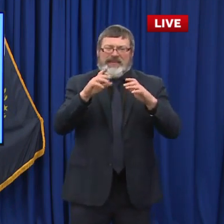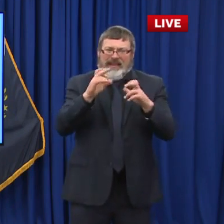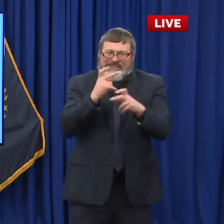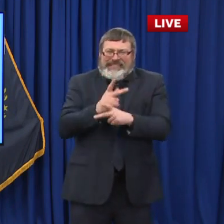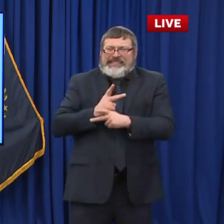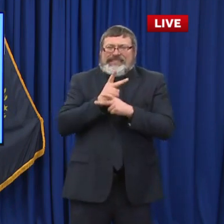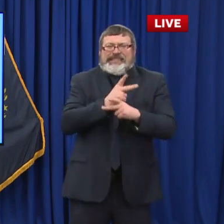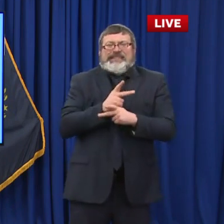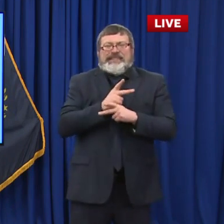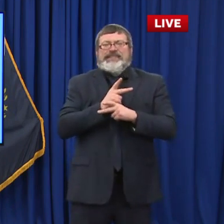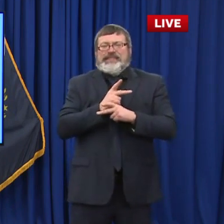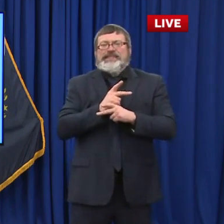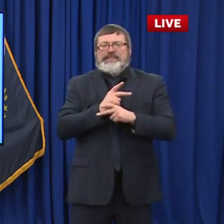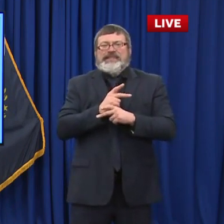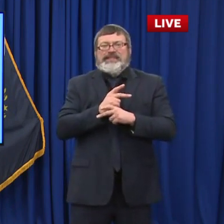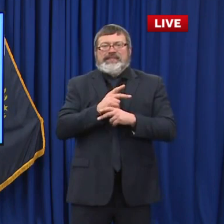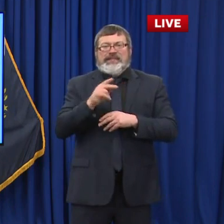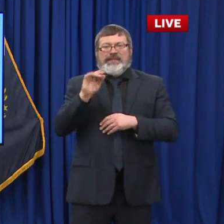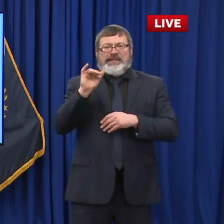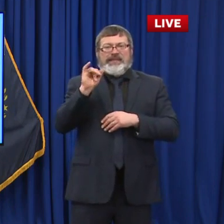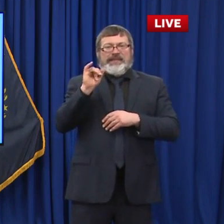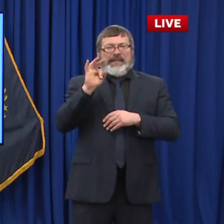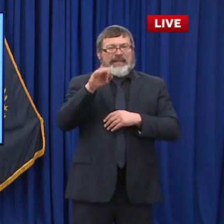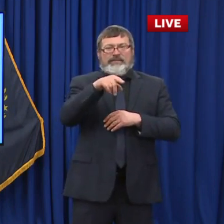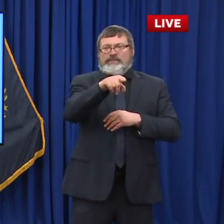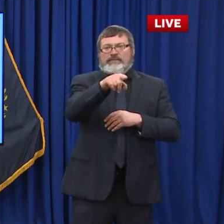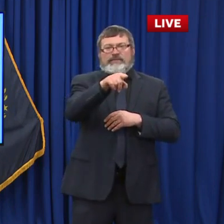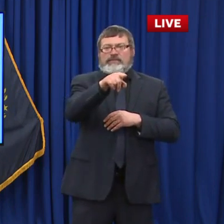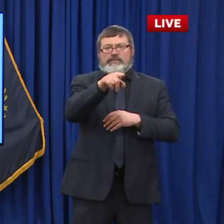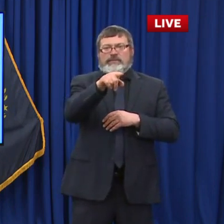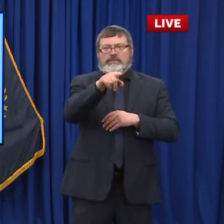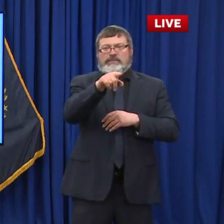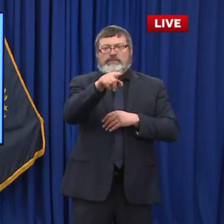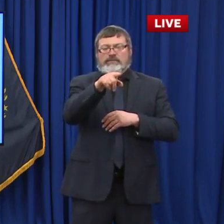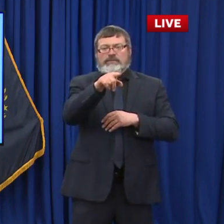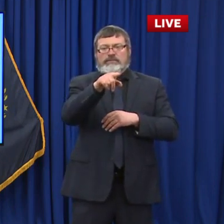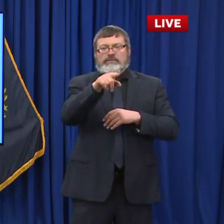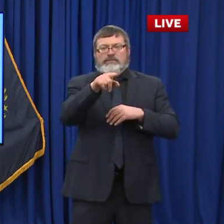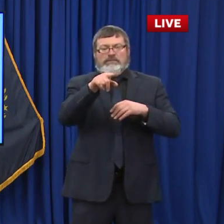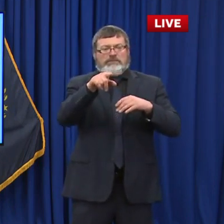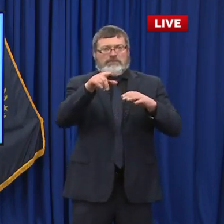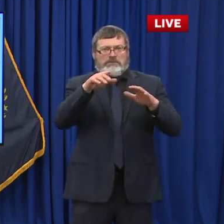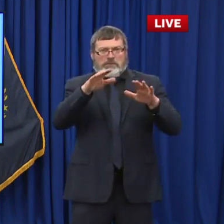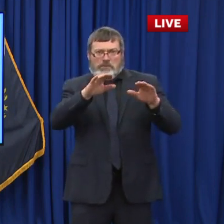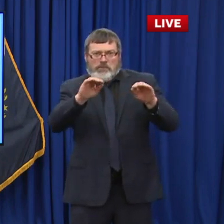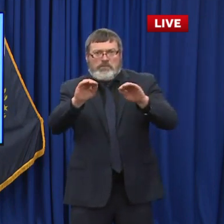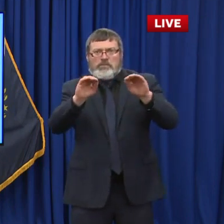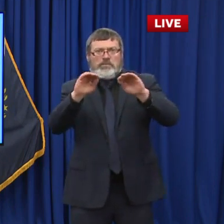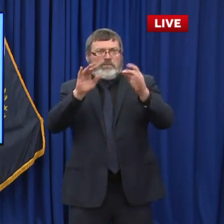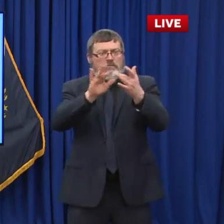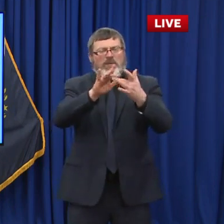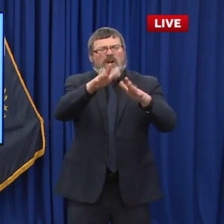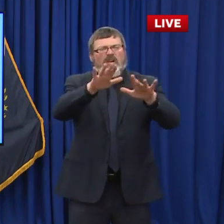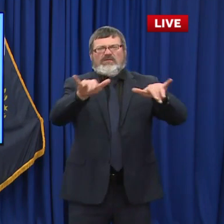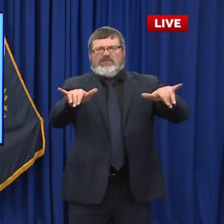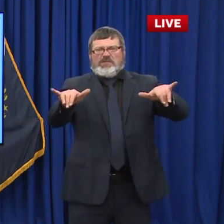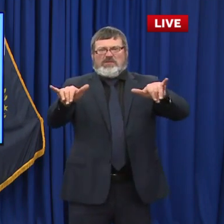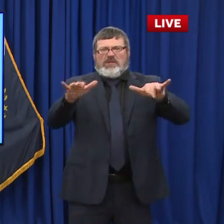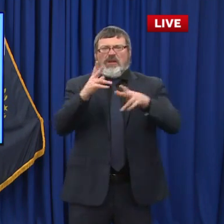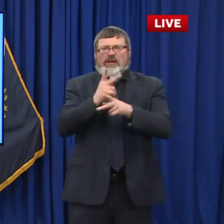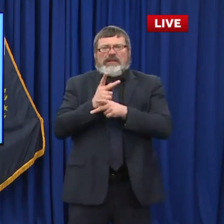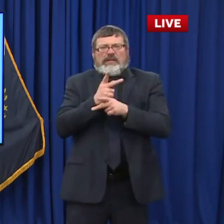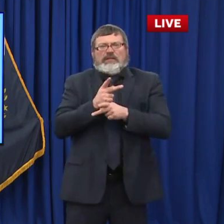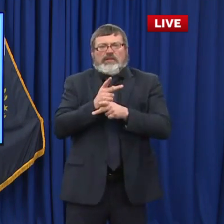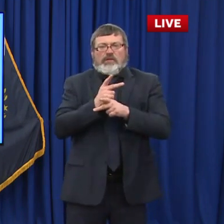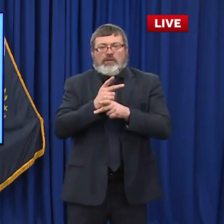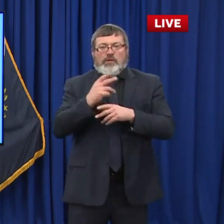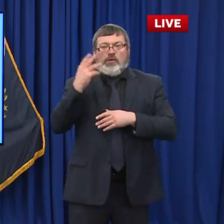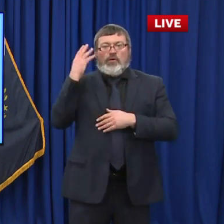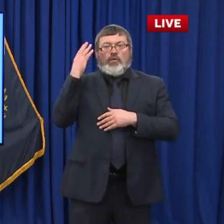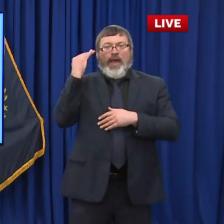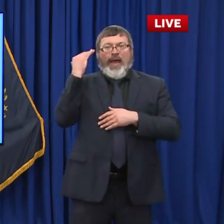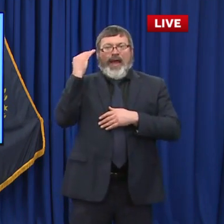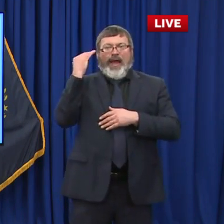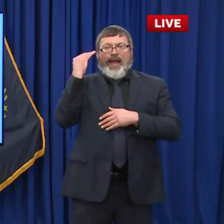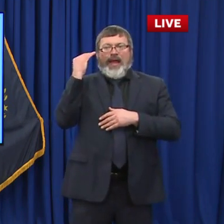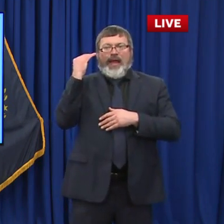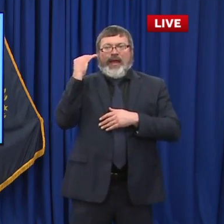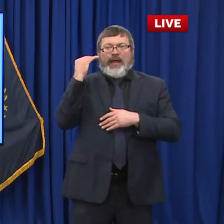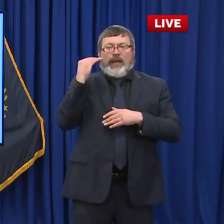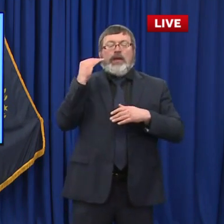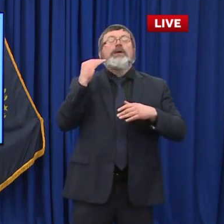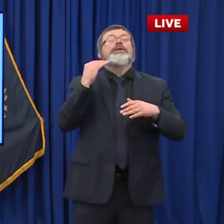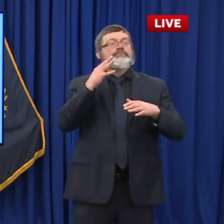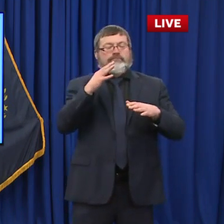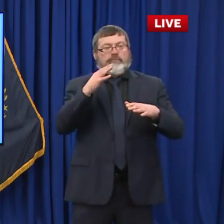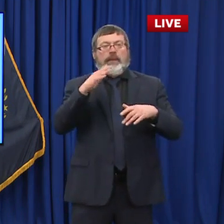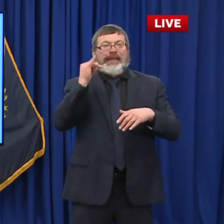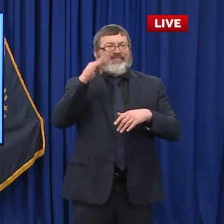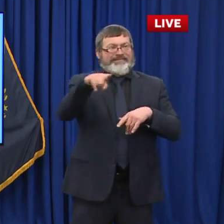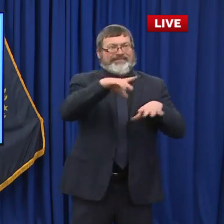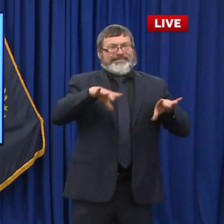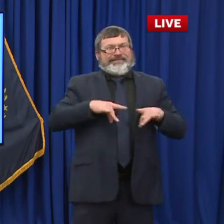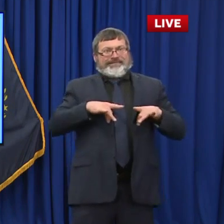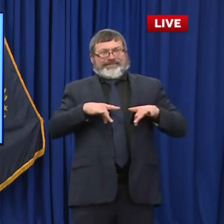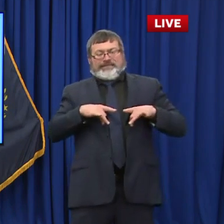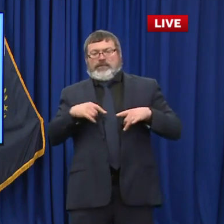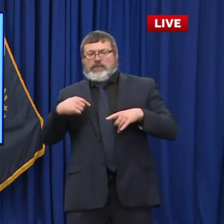PEOPLE WHO TEST POSITIVE AND WE DO NOT REACH OUT TO, WE ARE ASKING THEM TO STAY AT HOME AND NOTIFYING THIS PEOPLE WHO WERE CLOSE TO THEM WHILE THEY WERE POTENTIALLY INFECTIOUS.